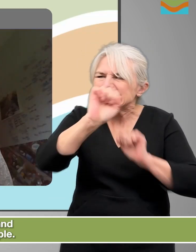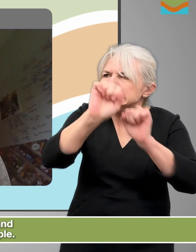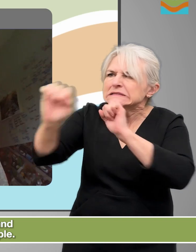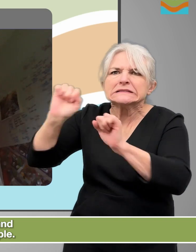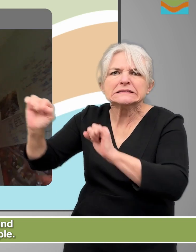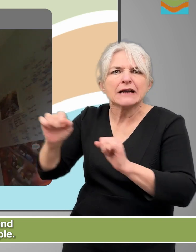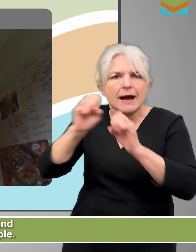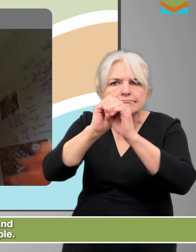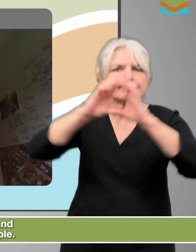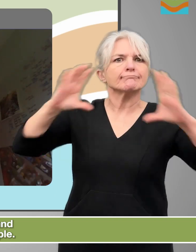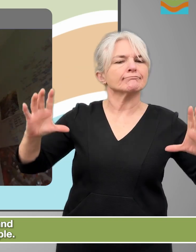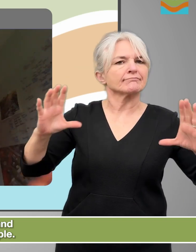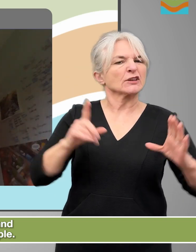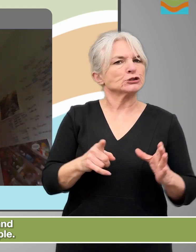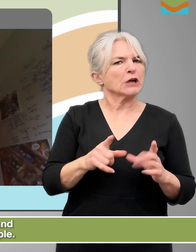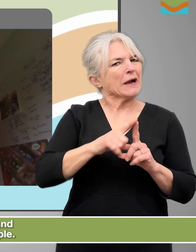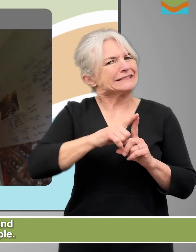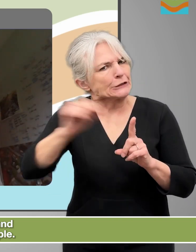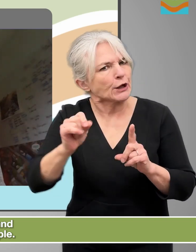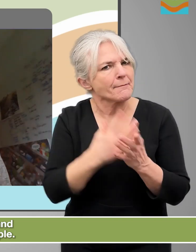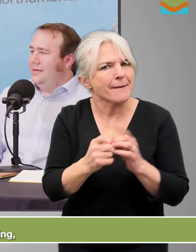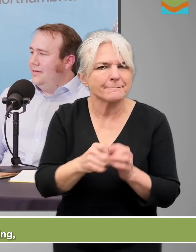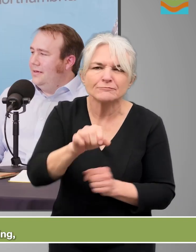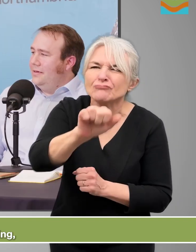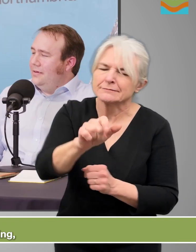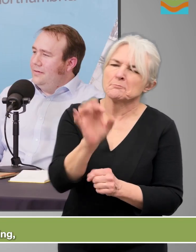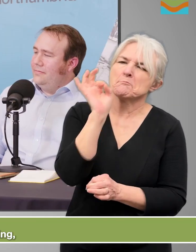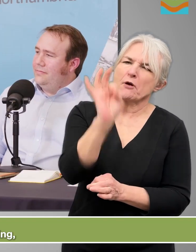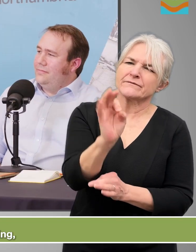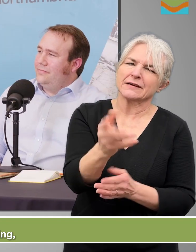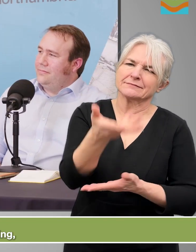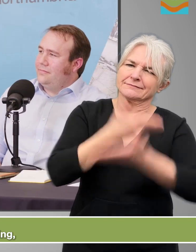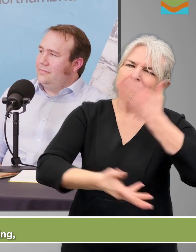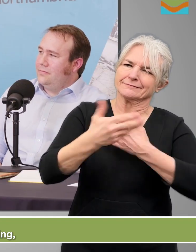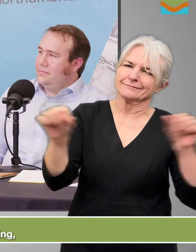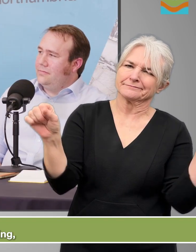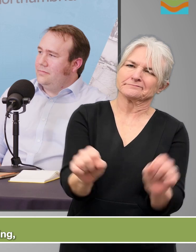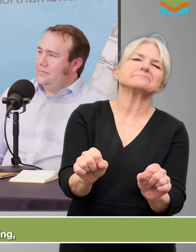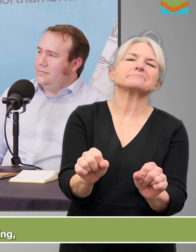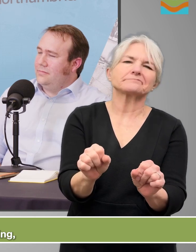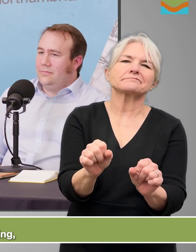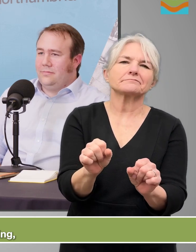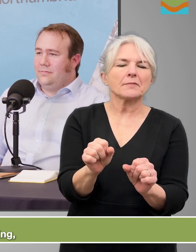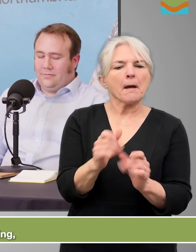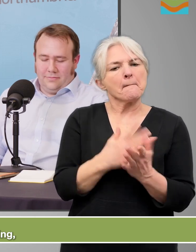a digital map of all pipes and cables it's that sort of simple. And just for context, before NUAR became a thing,